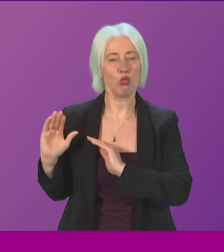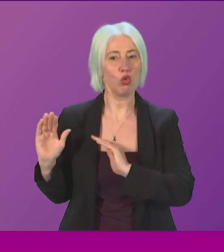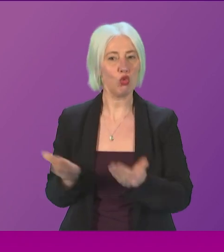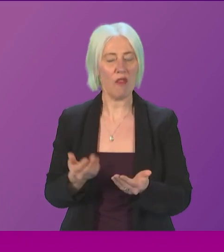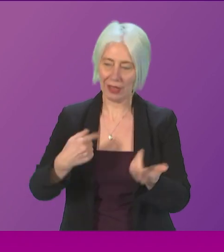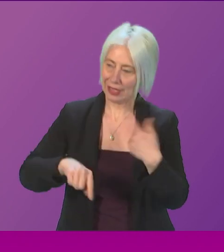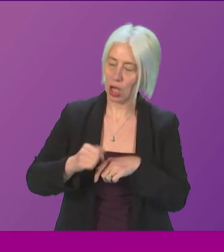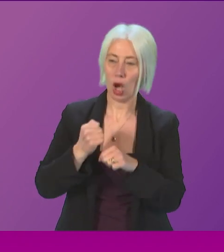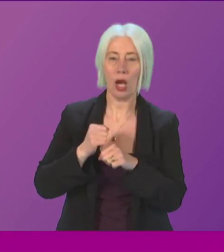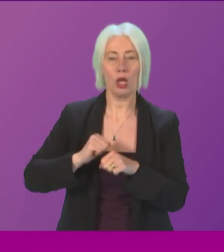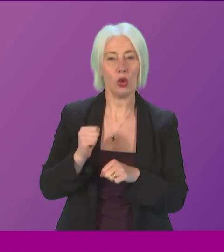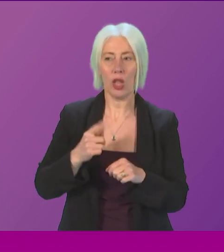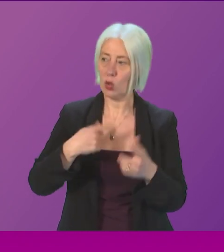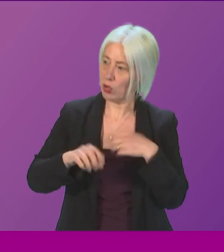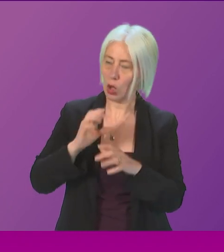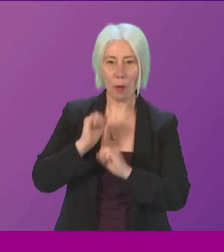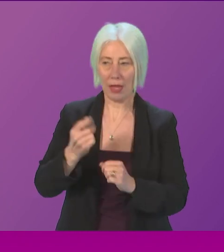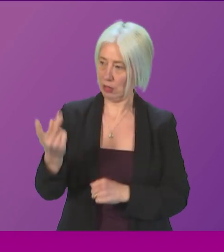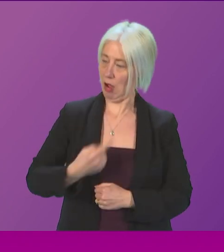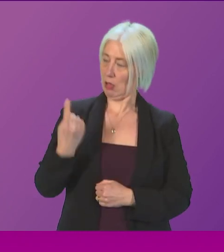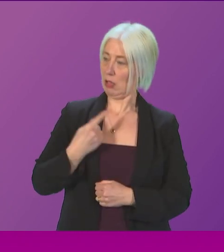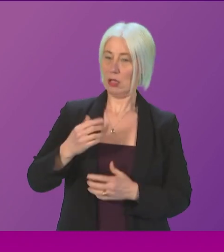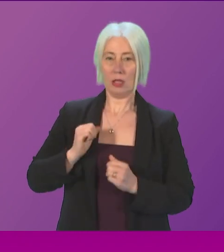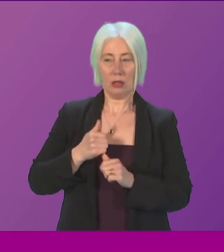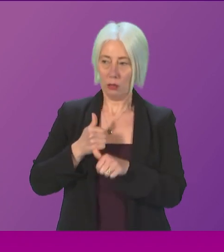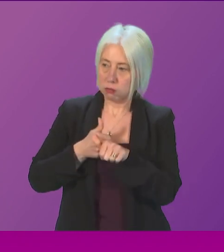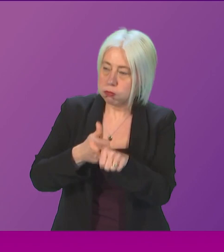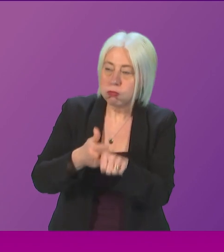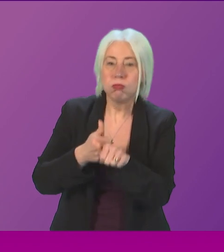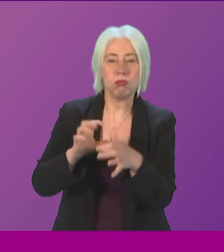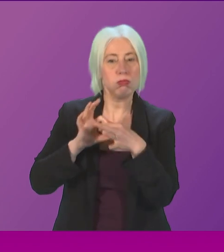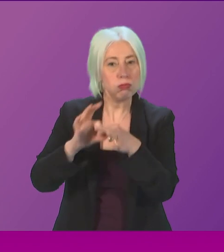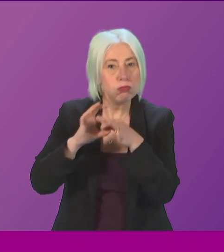with them and helping them in discharging the great responsibilities that they hold. I move,